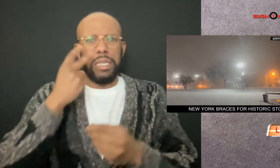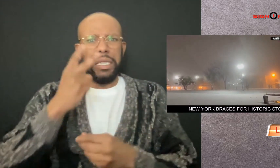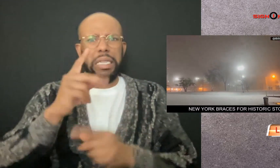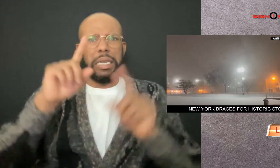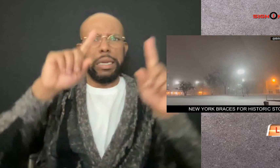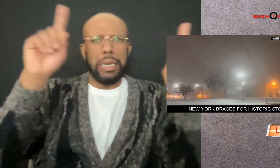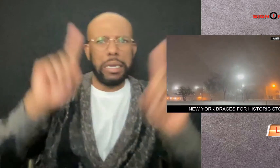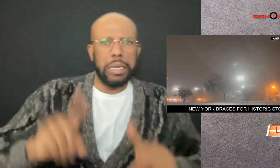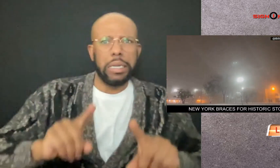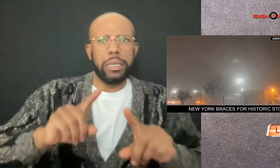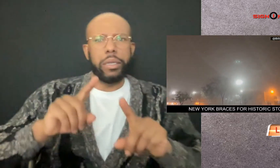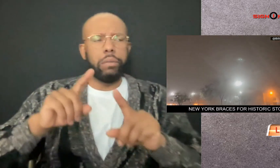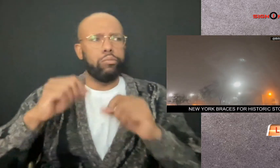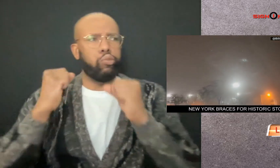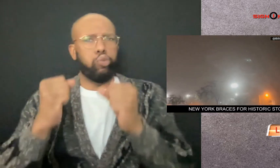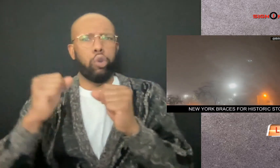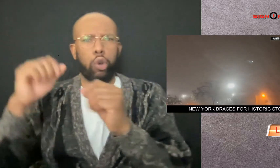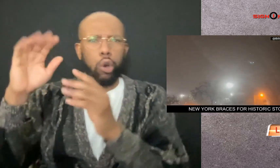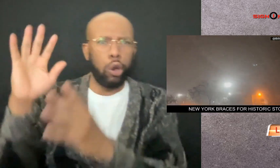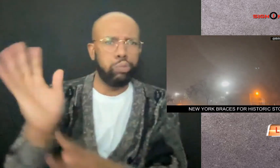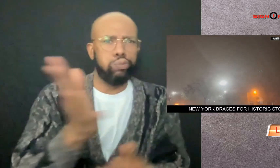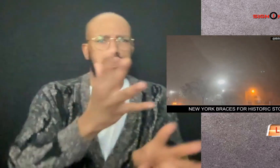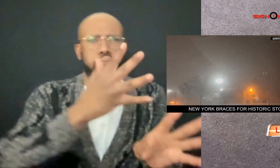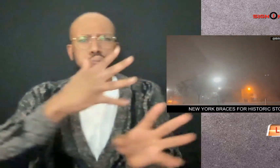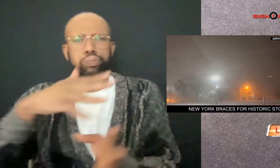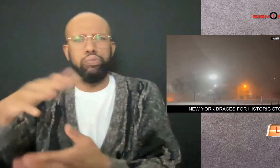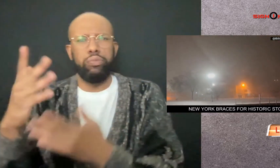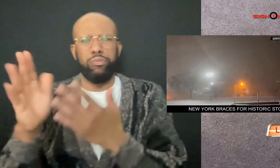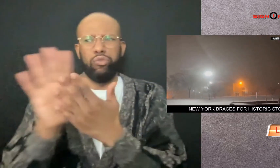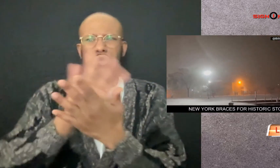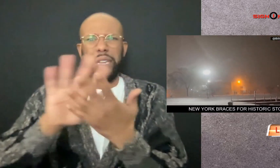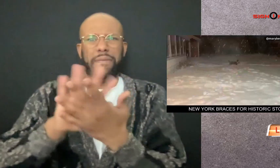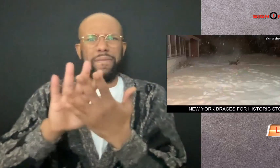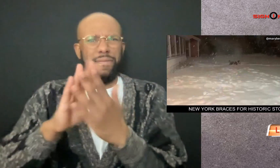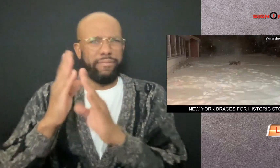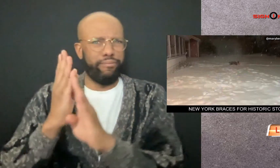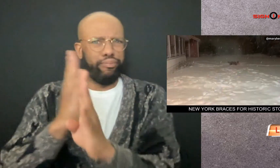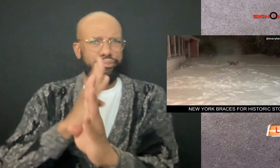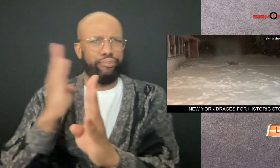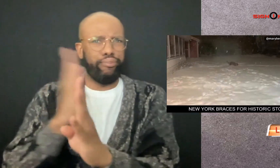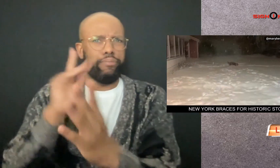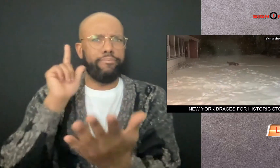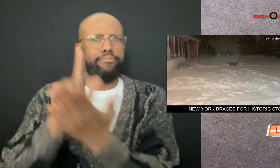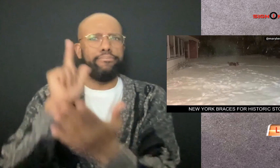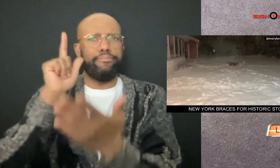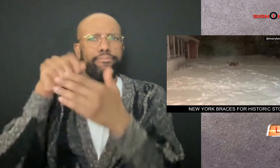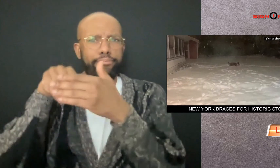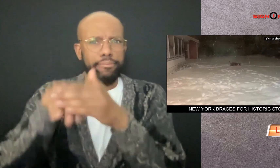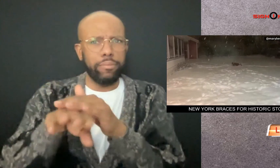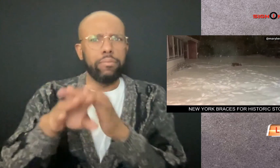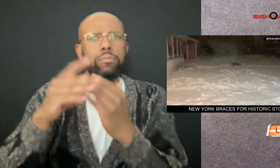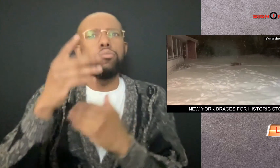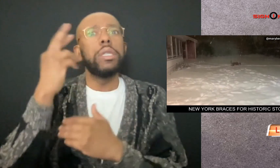as 3 inches of snowfall per hour in addition to lightning and strong winds traffic has been